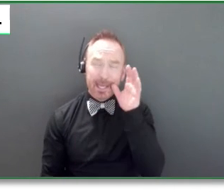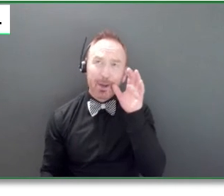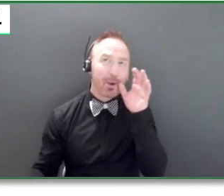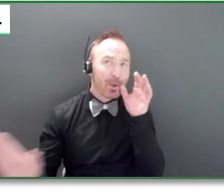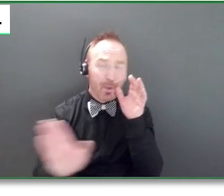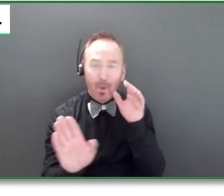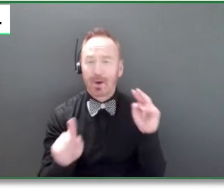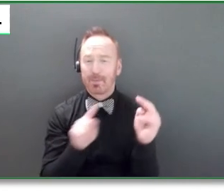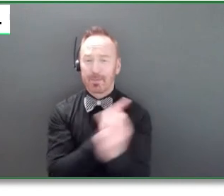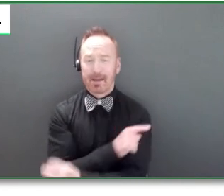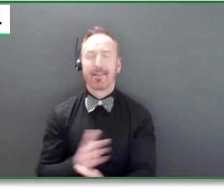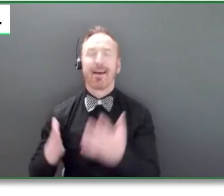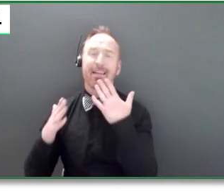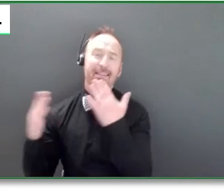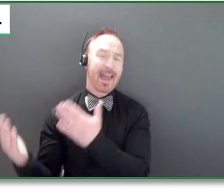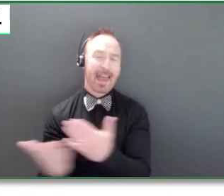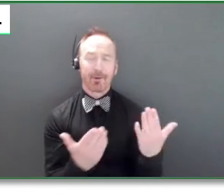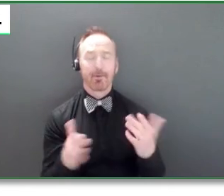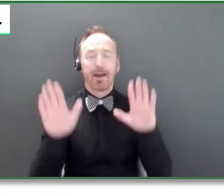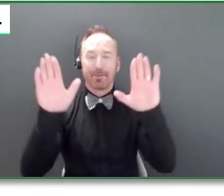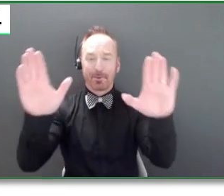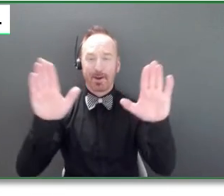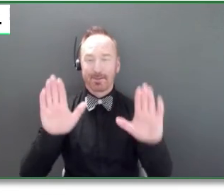Have a wonderful rest of the day.